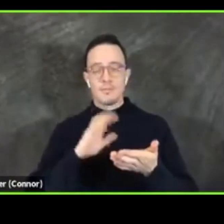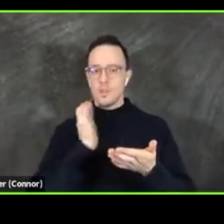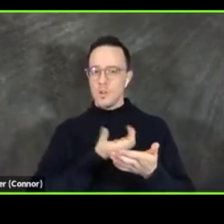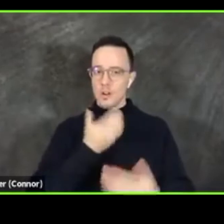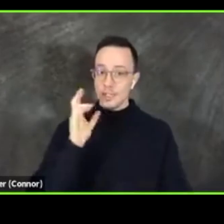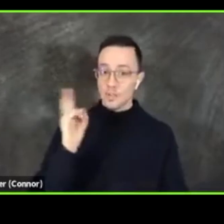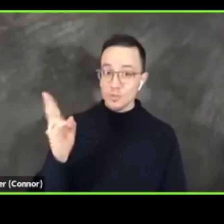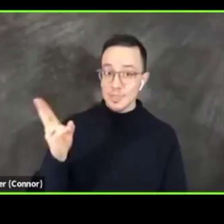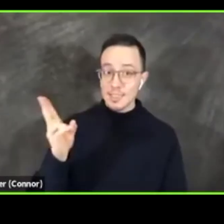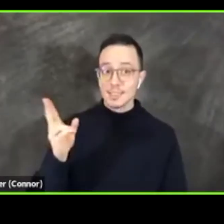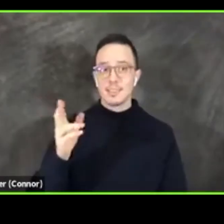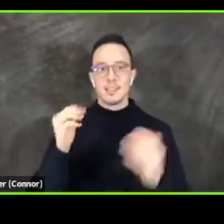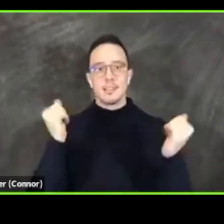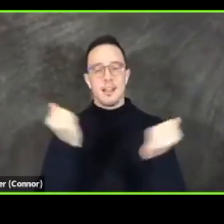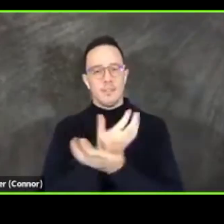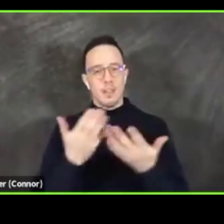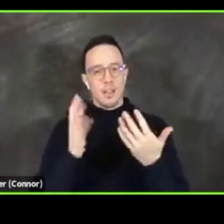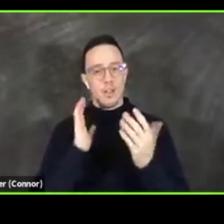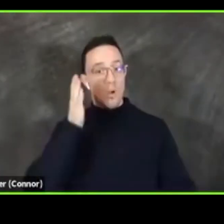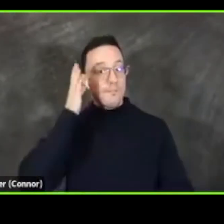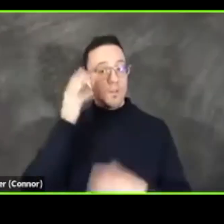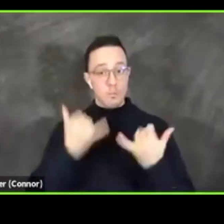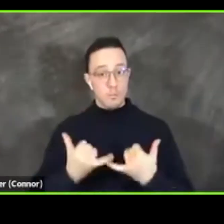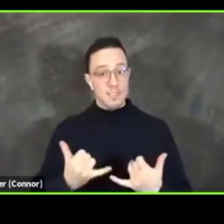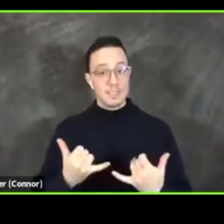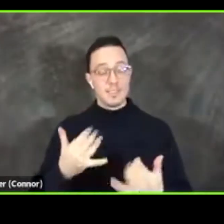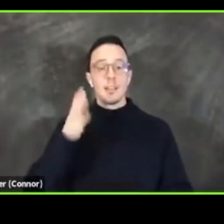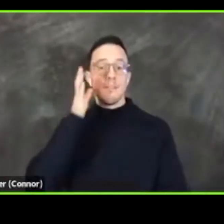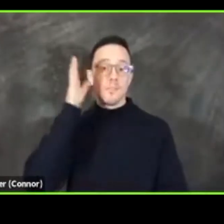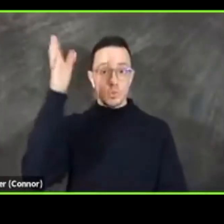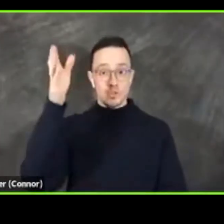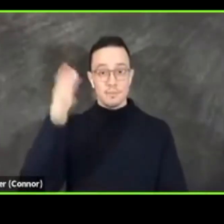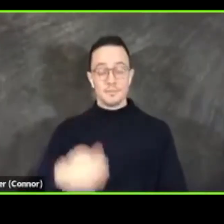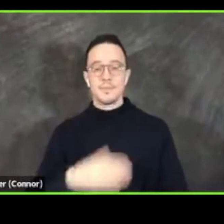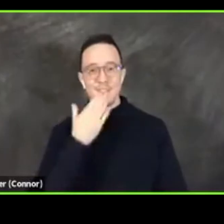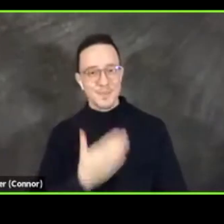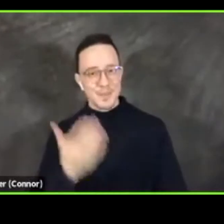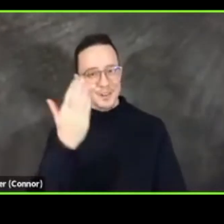OUR PRESENT, AND IN MANY WAYS ALSO OUR FUTURE, GOOD MORNING TO ALL OF YOU, GOOD MORNING, DANCE COMMUNITY